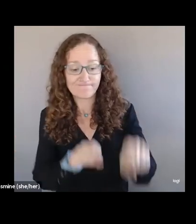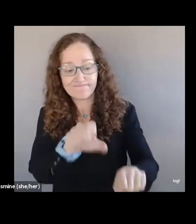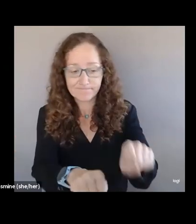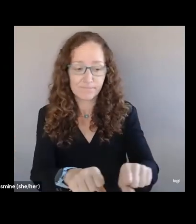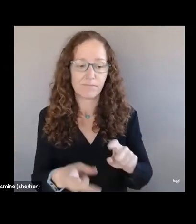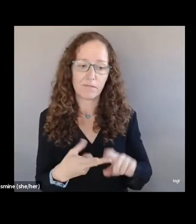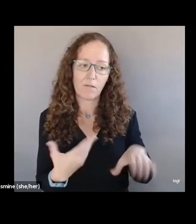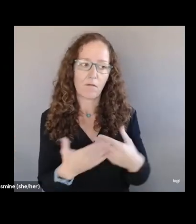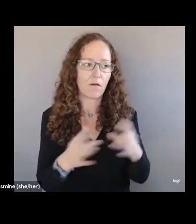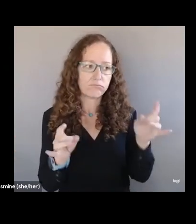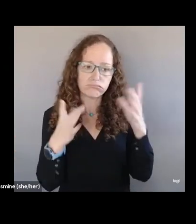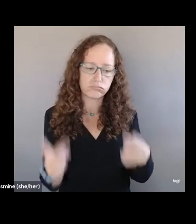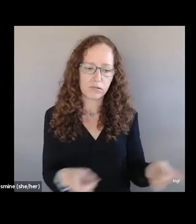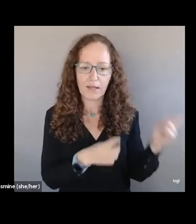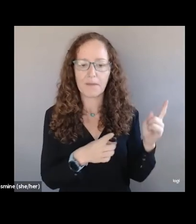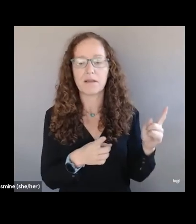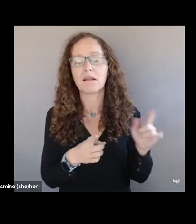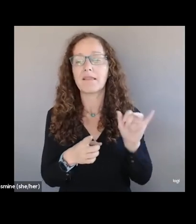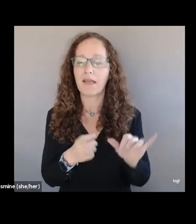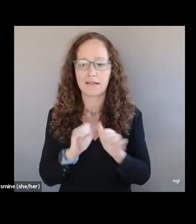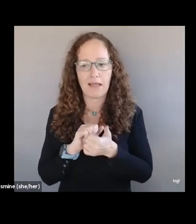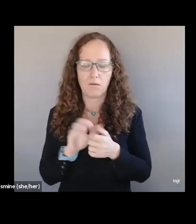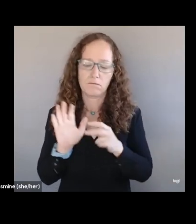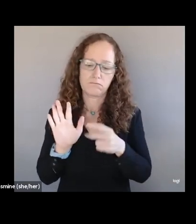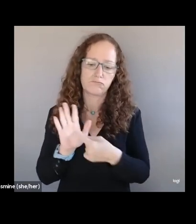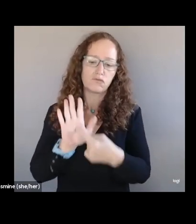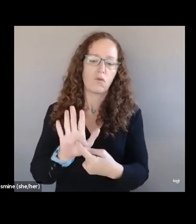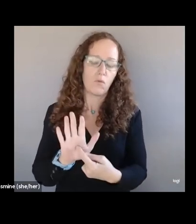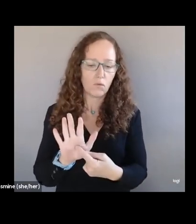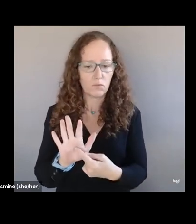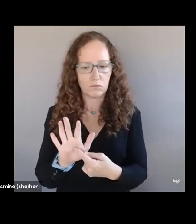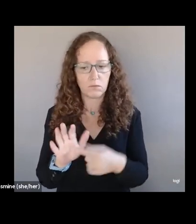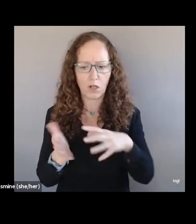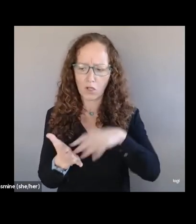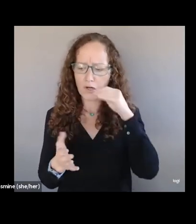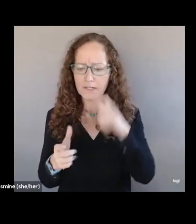learning is. It is a love letter for every Native person who was